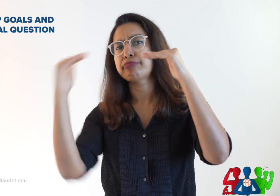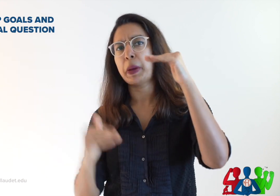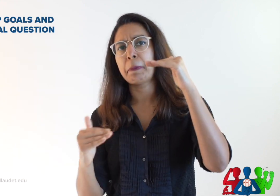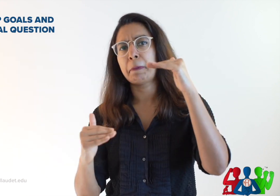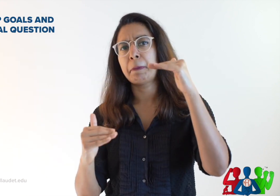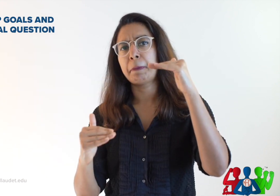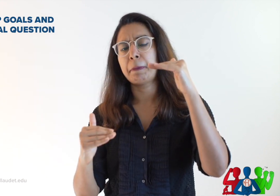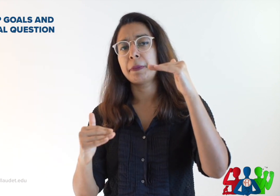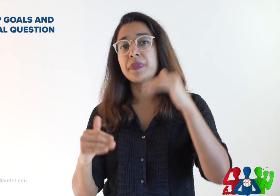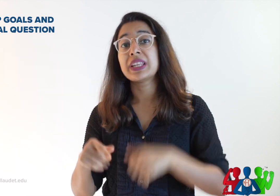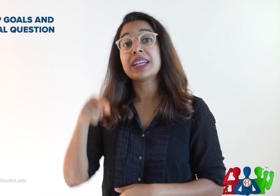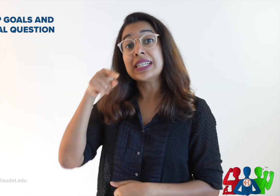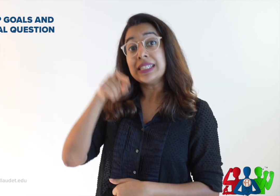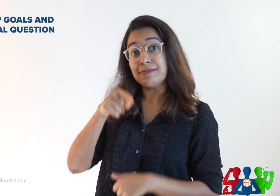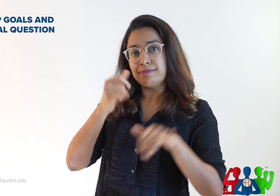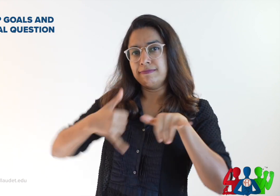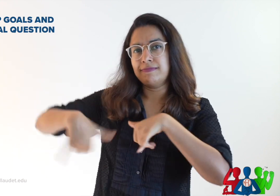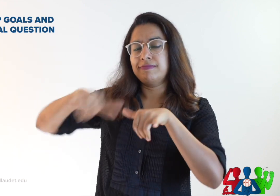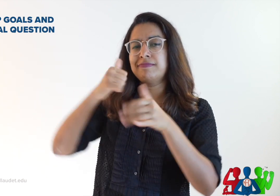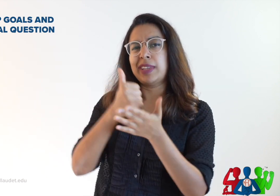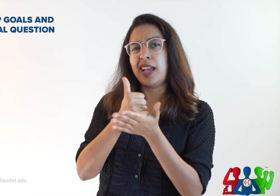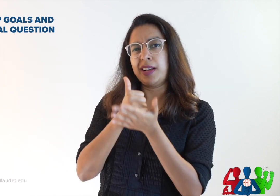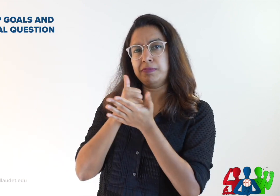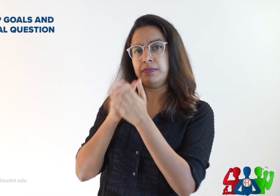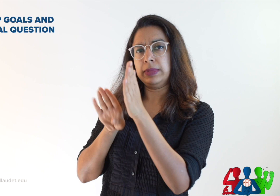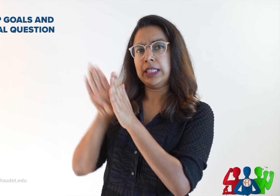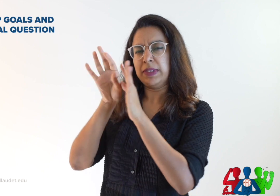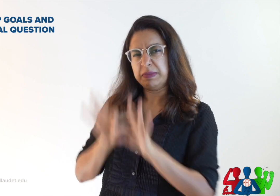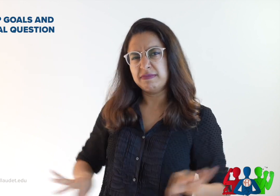the systems around them and how people can be marginalized by it.